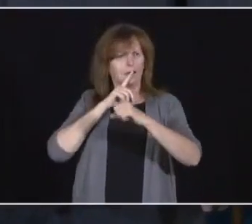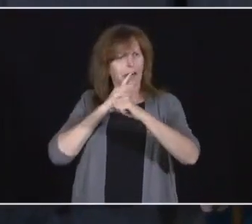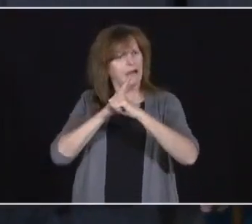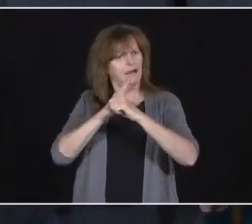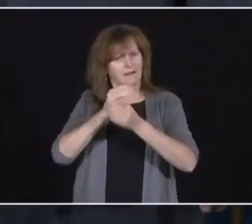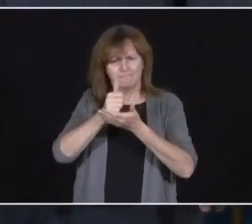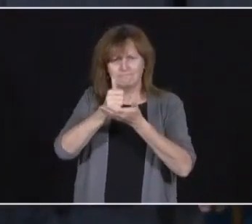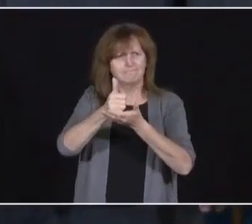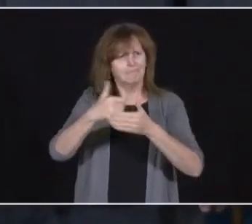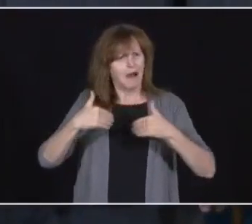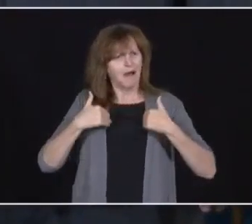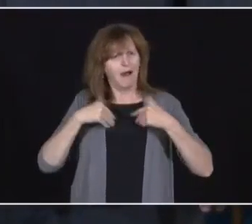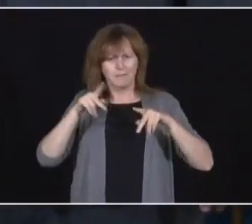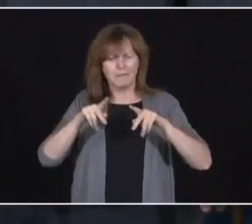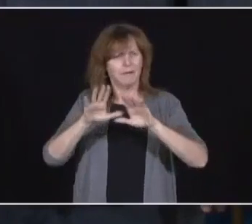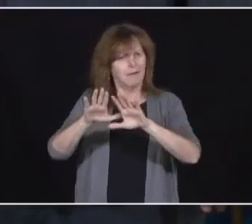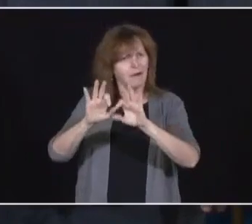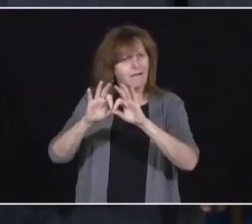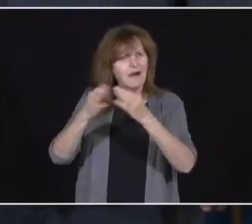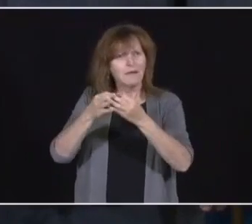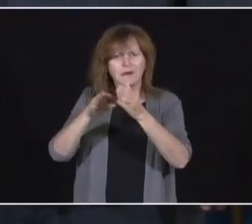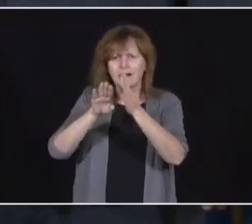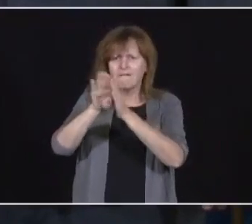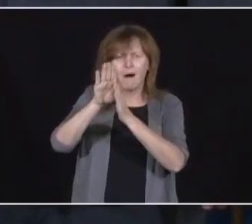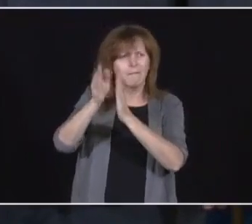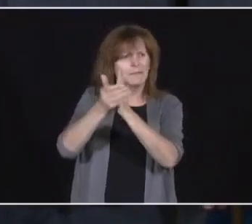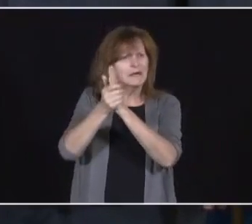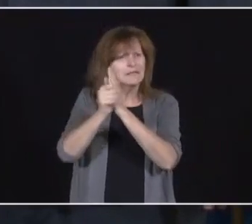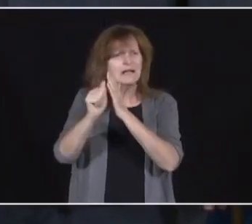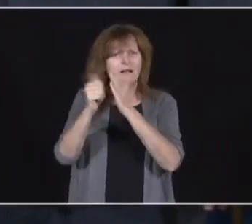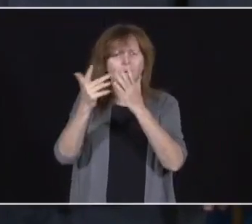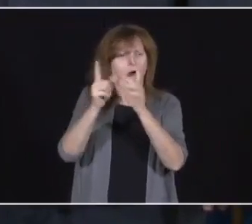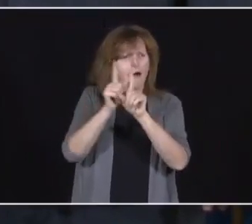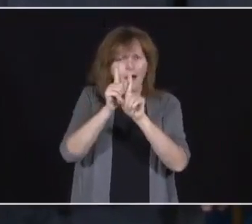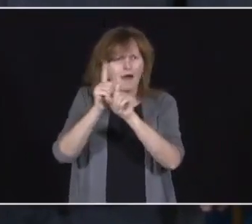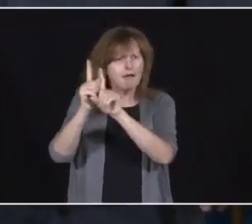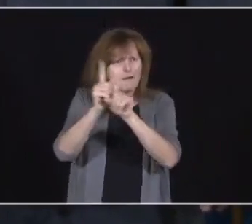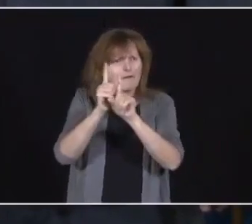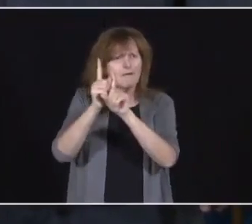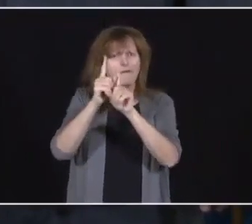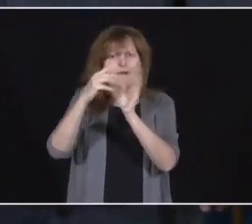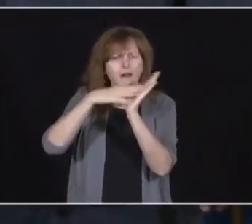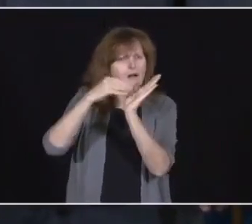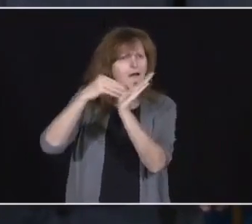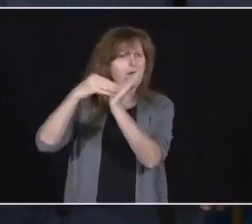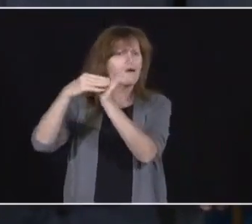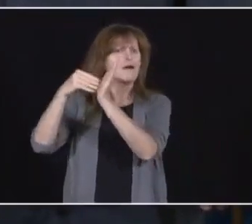supporting local, community driven and committed to serving organizations and youth led projects across Ontario.